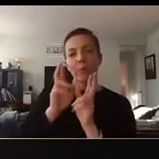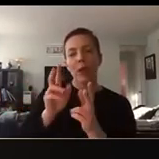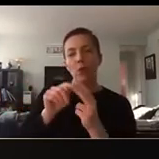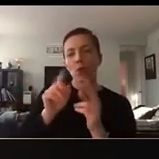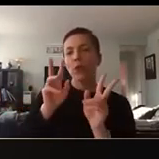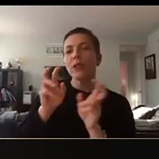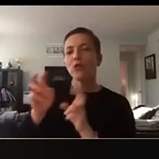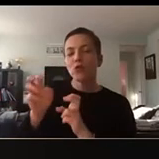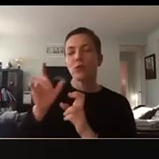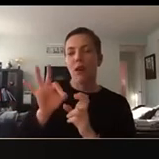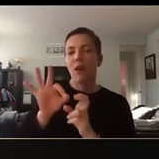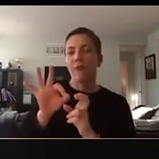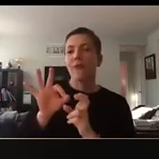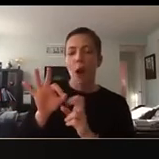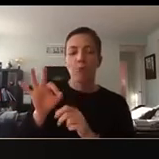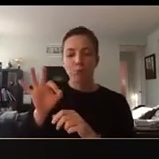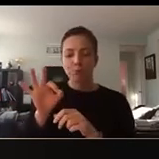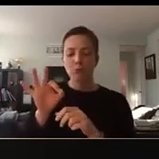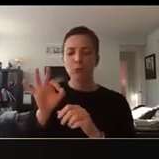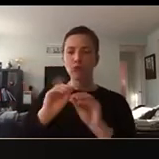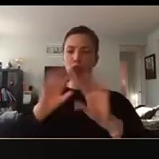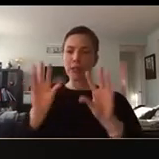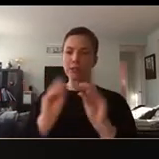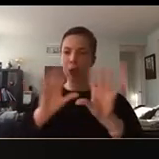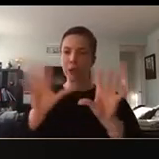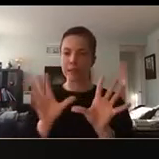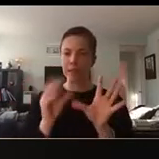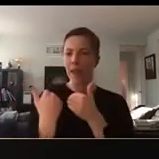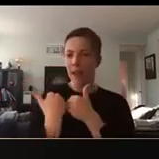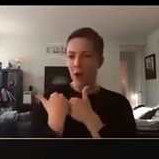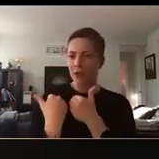that with respect to issues of transparency and accountability.